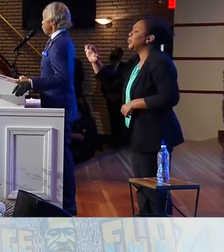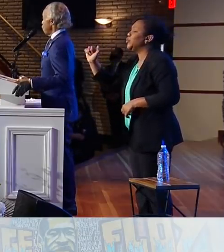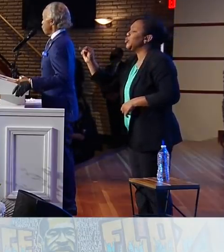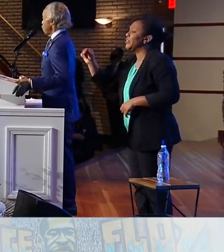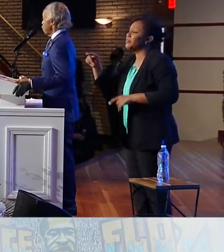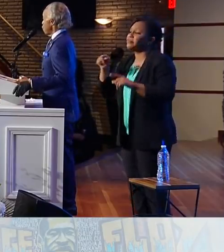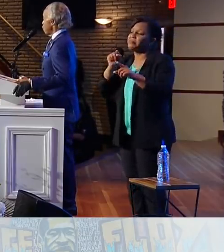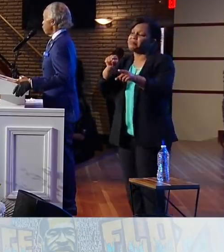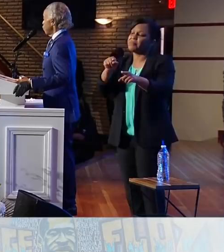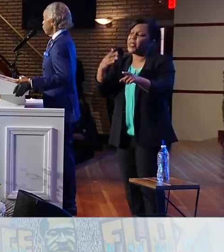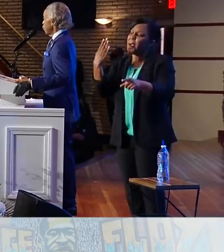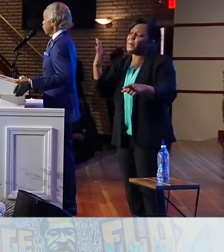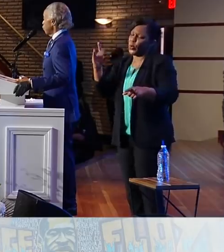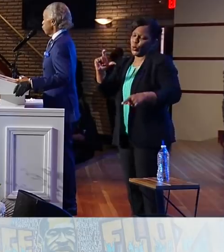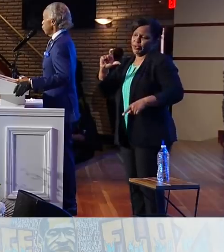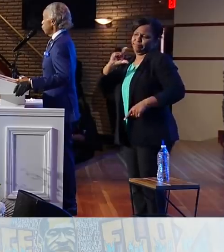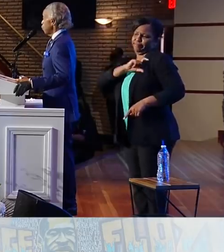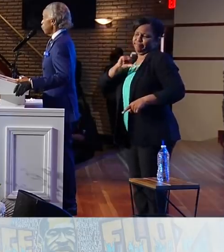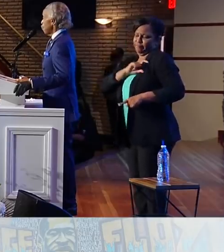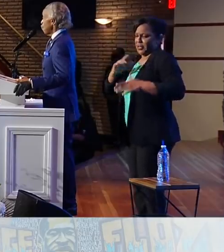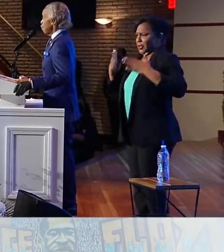WHETHER YOU WEAR BLUE JEANS OR